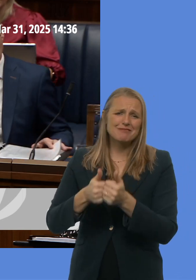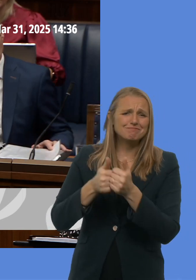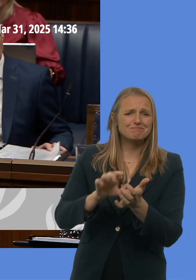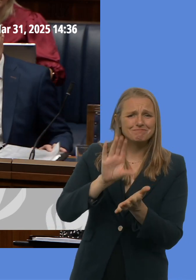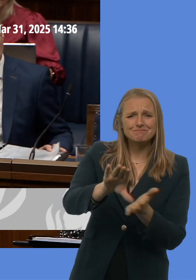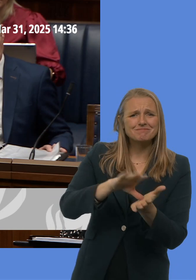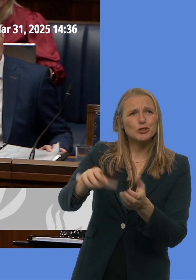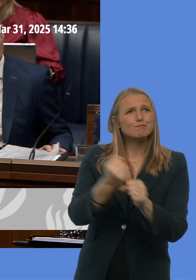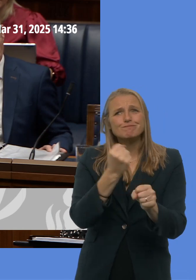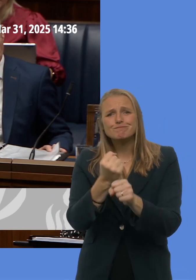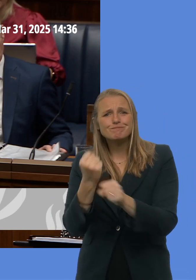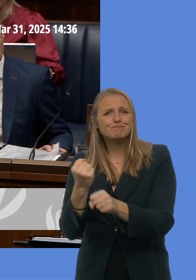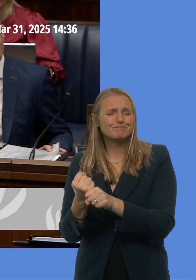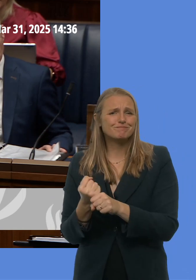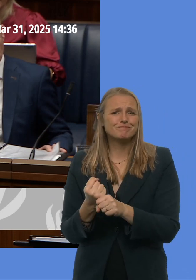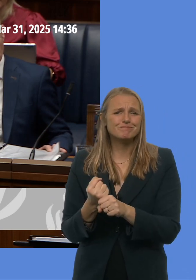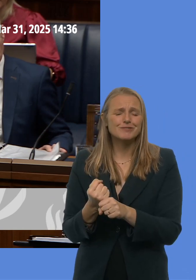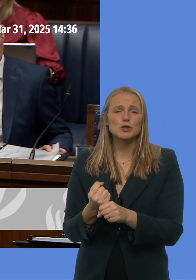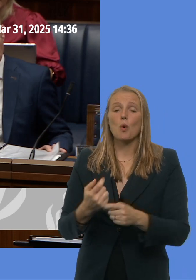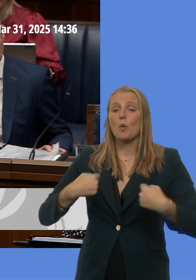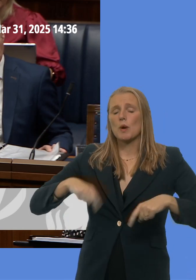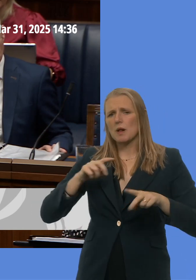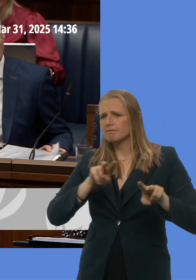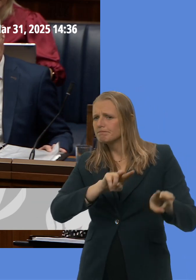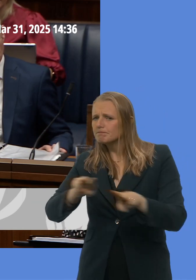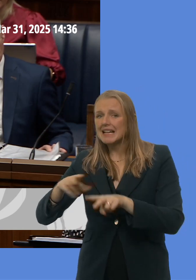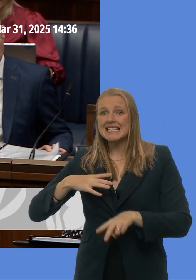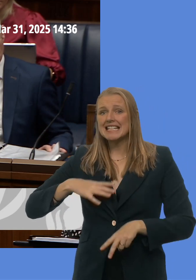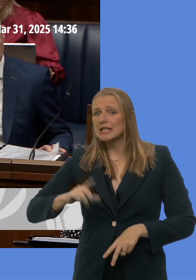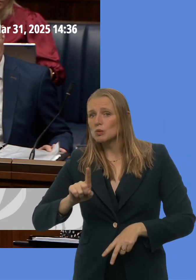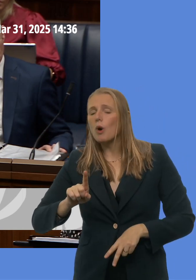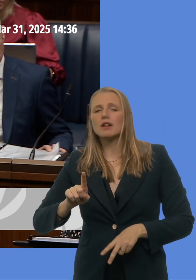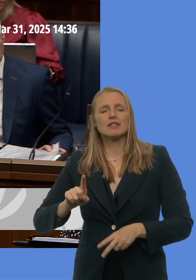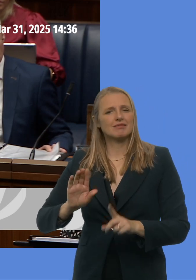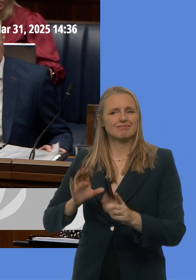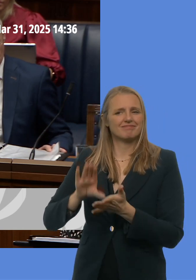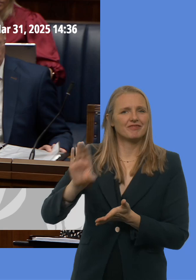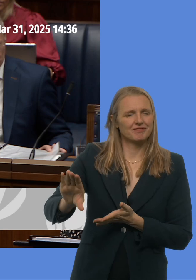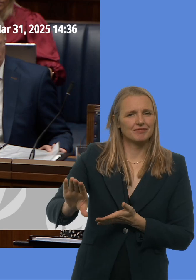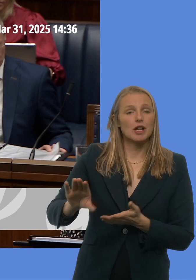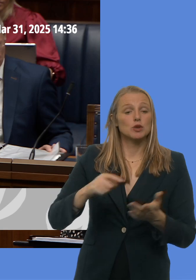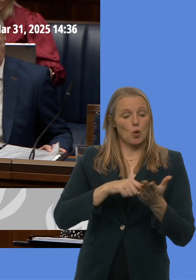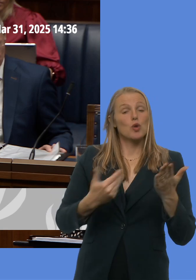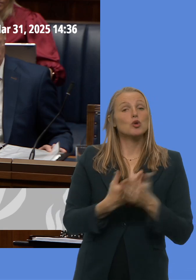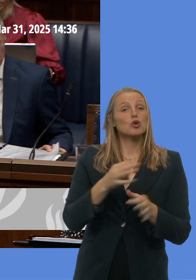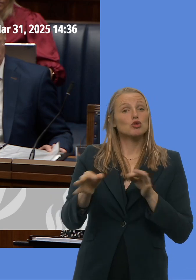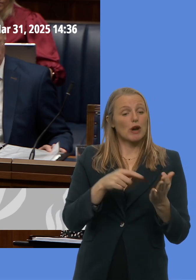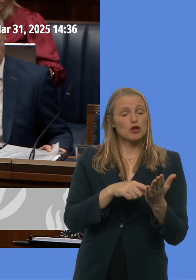We take a needs-based approach. I was glad to say that, in terms of the review of the strategy and the new strategy, many of those needs were the